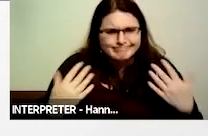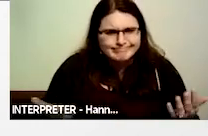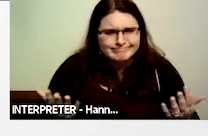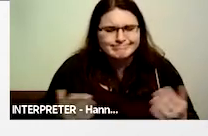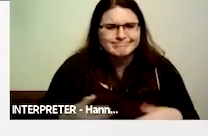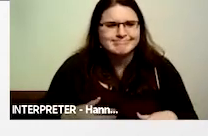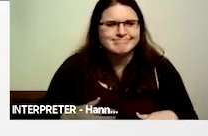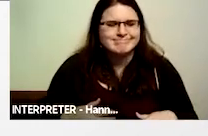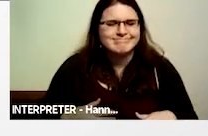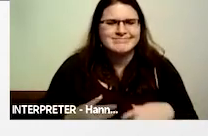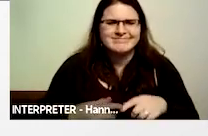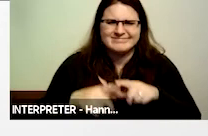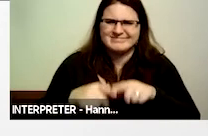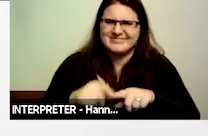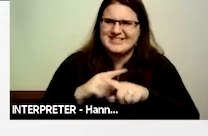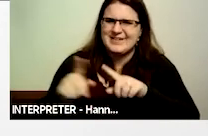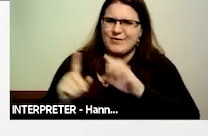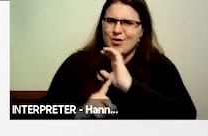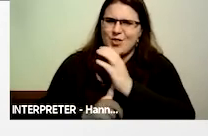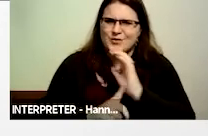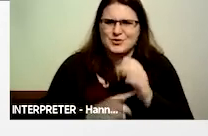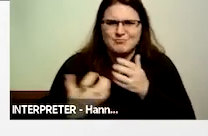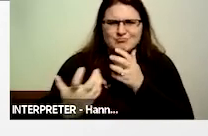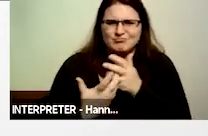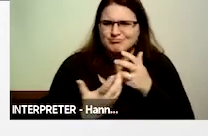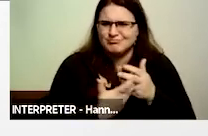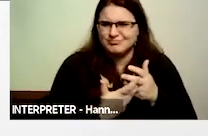Rick Mislan: You know, the fact that us are at and the tiger obviously